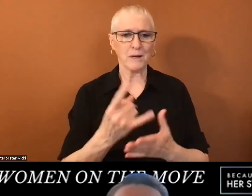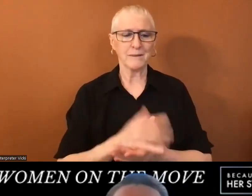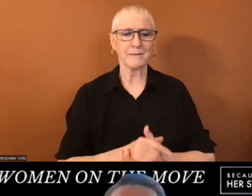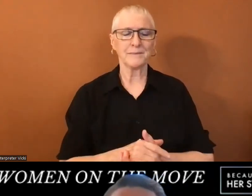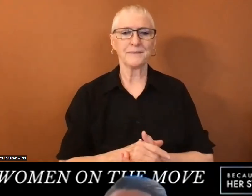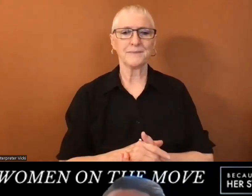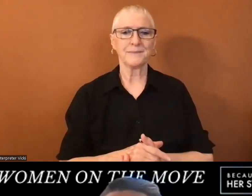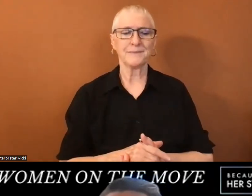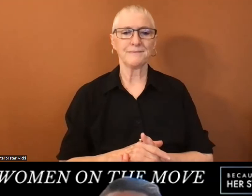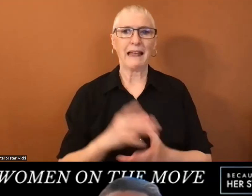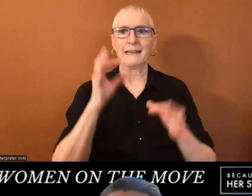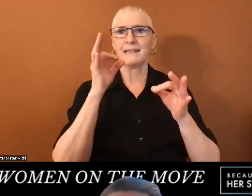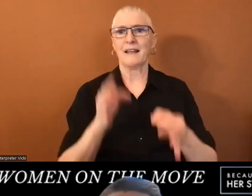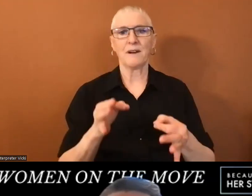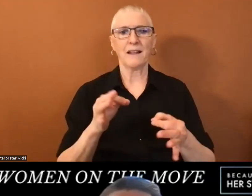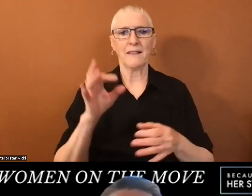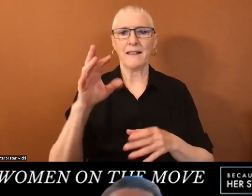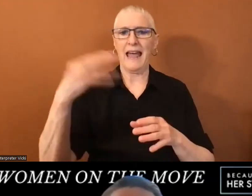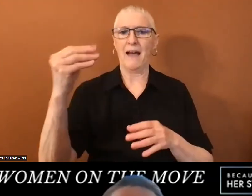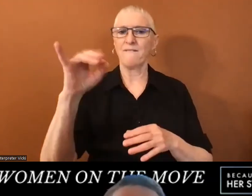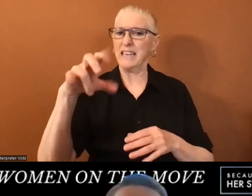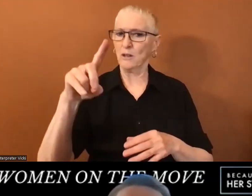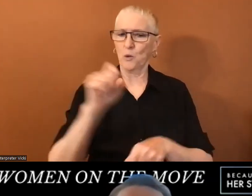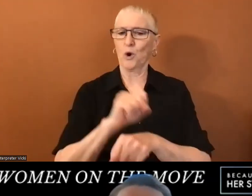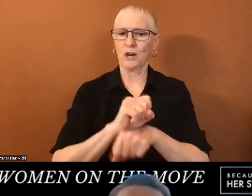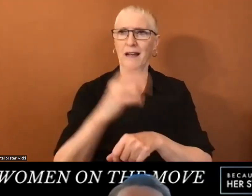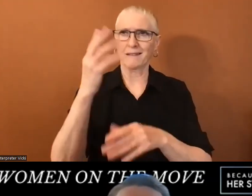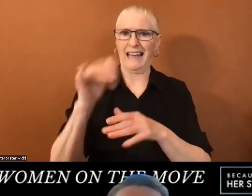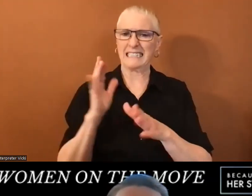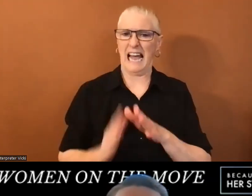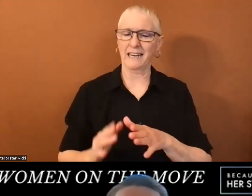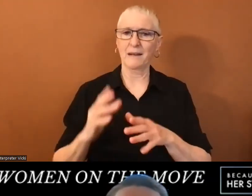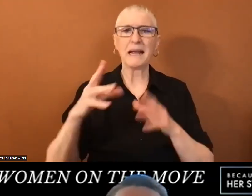Kim: Uh it's definitely the field work side of it. Um, you know, actually being out and collecting the fish